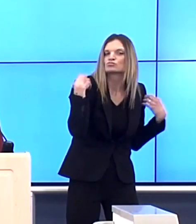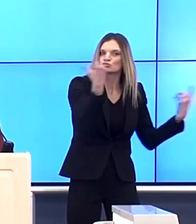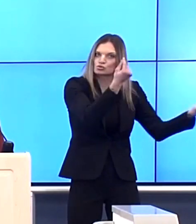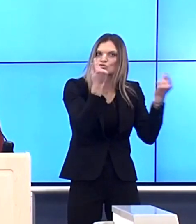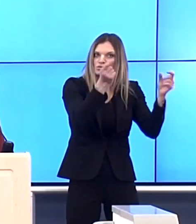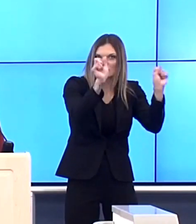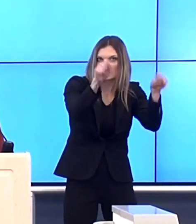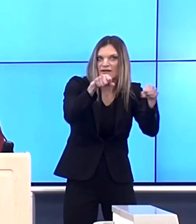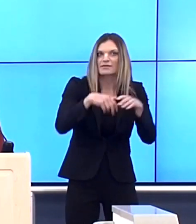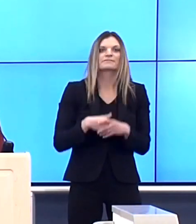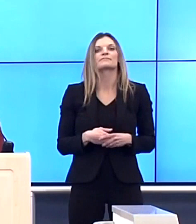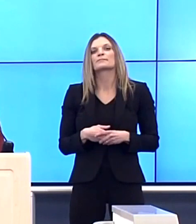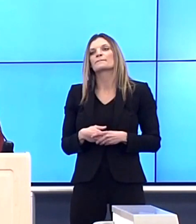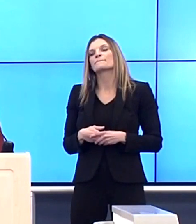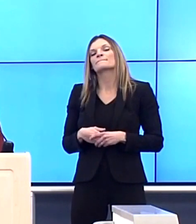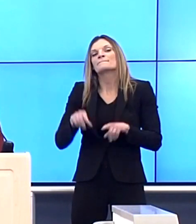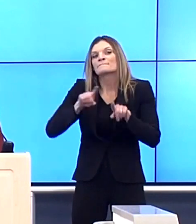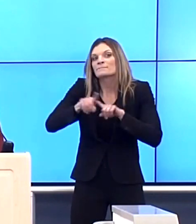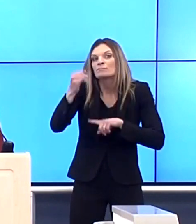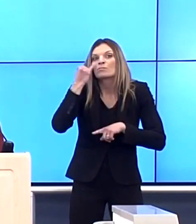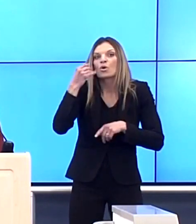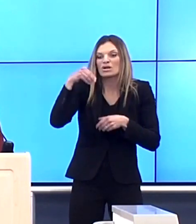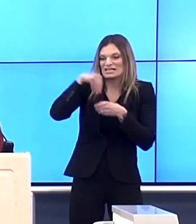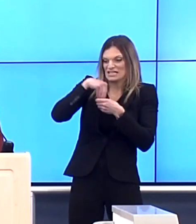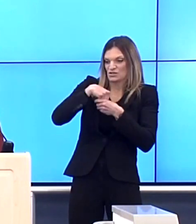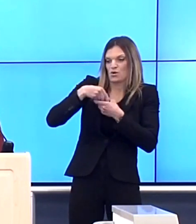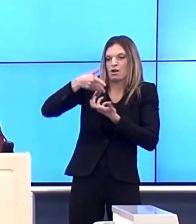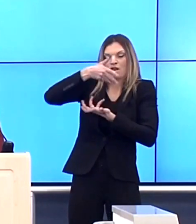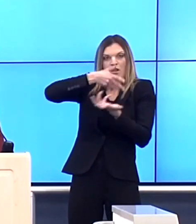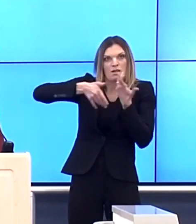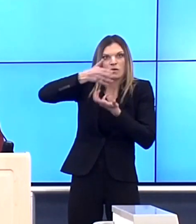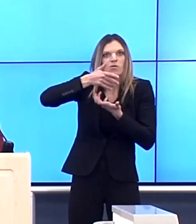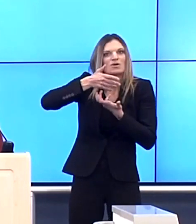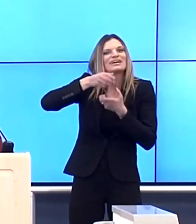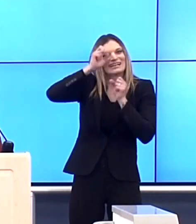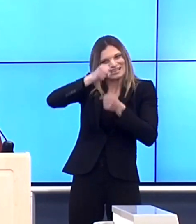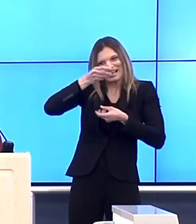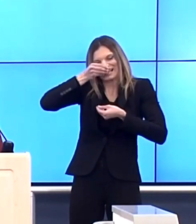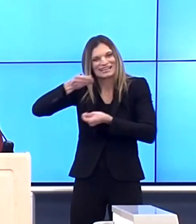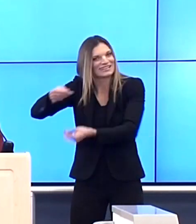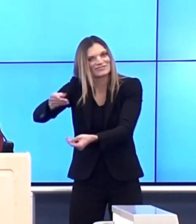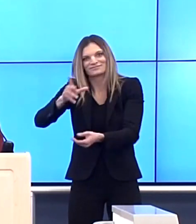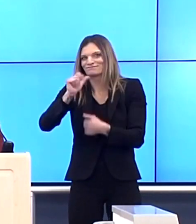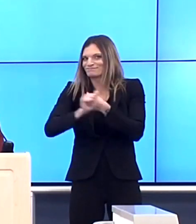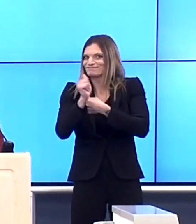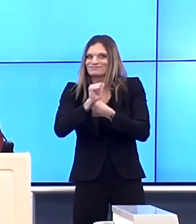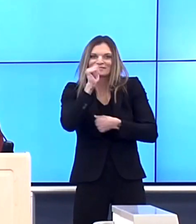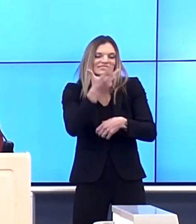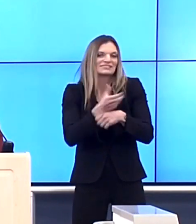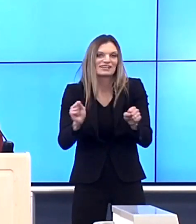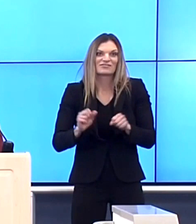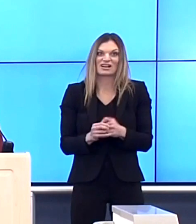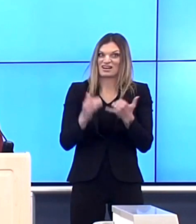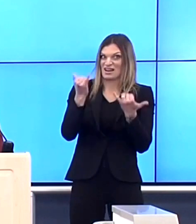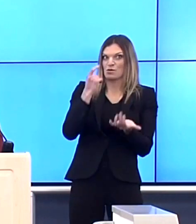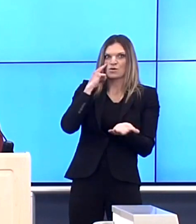INDOORS. AND THE LARGER THE GATHERING, AND THE LARGER THE GATHERING, ESPECIALLY INDOORS, THE MORE ESPECIALLY INDOORS, THE MORE LIKELY SOMEONE WHO HAS THE VIRUS LIKELY SOMEONE WHO HAS THE VIRUS WILL BE THERE AND SPREAD IT TO WILL BE THERE AND SPREAD IT TO OTHERS.